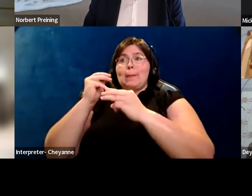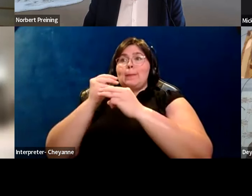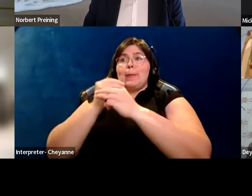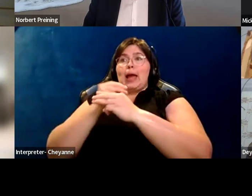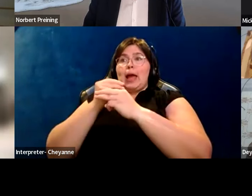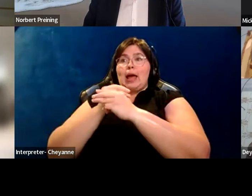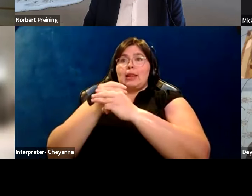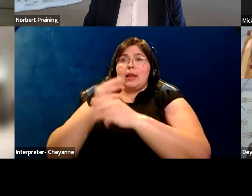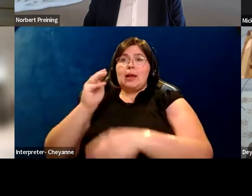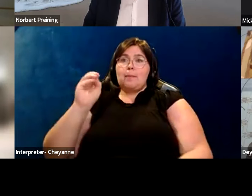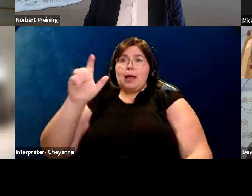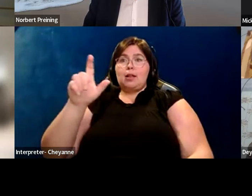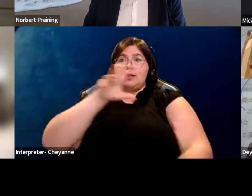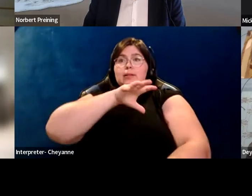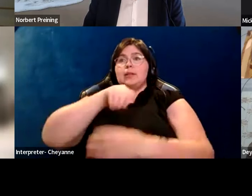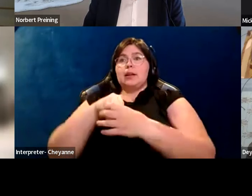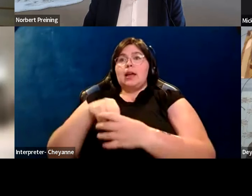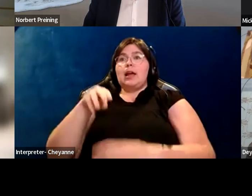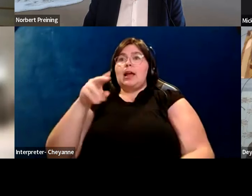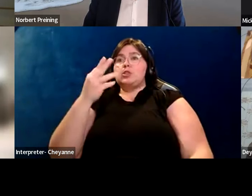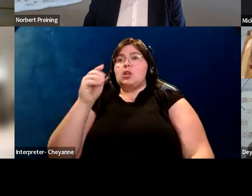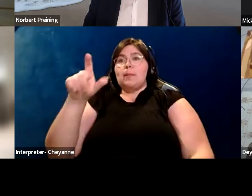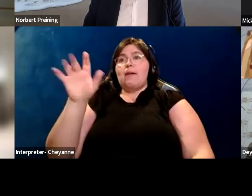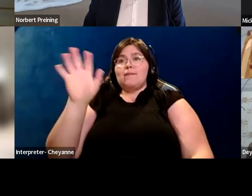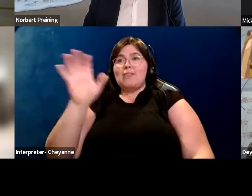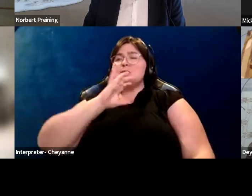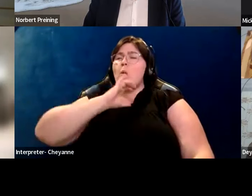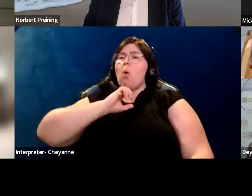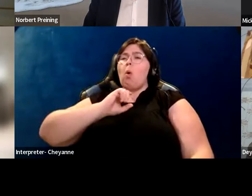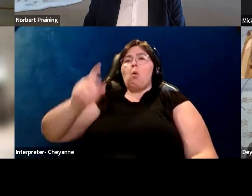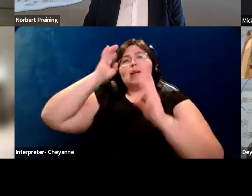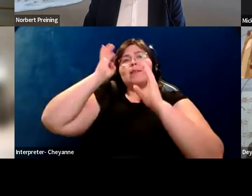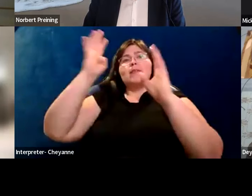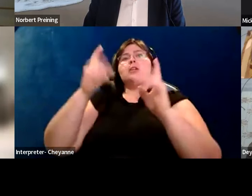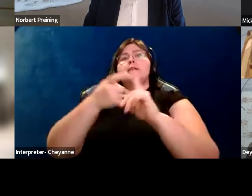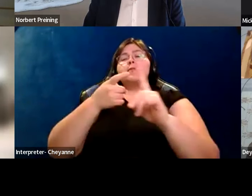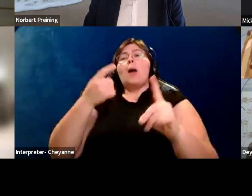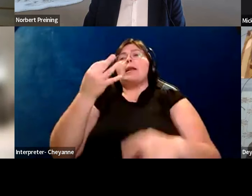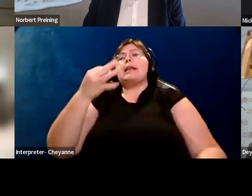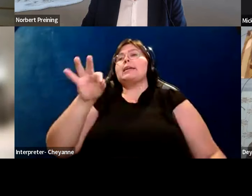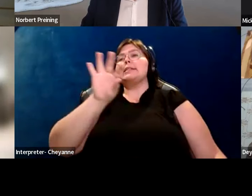It's actually a very old invention from 1998 that is still actively worked on.